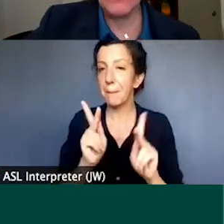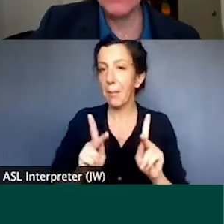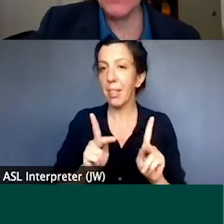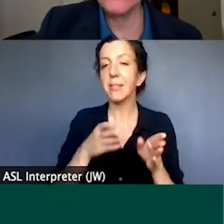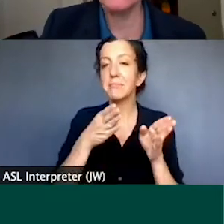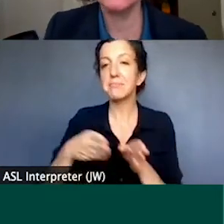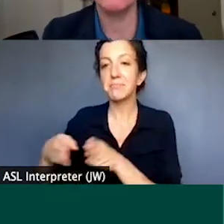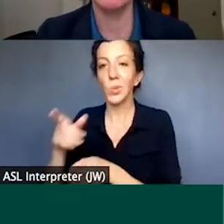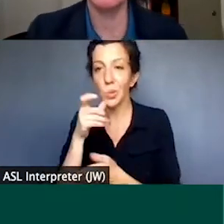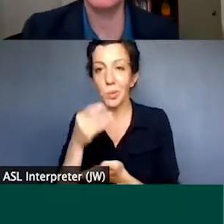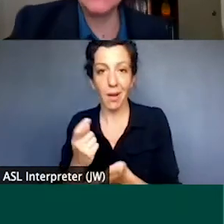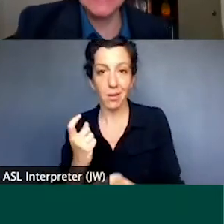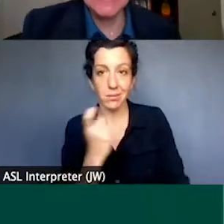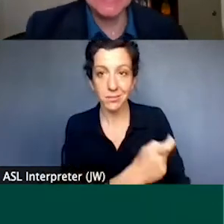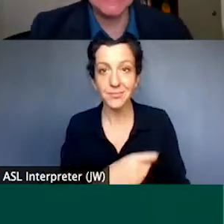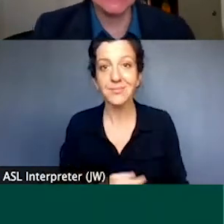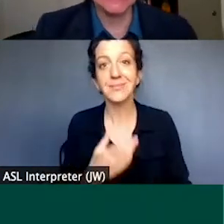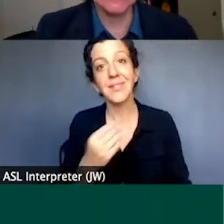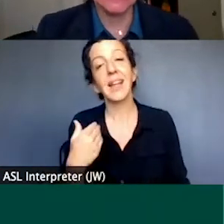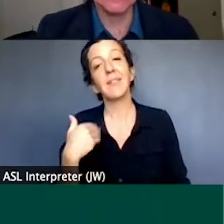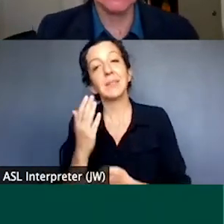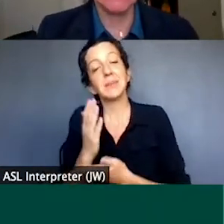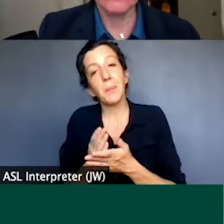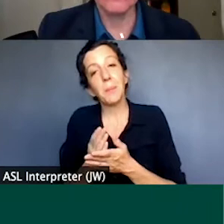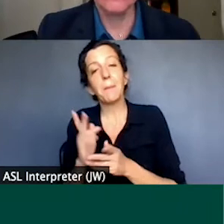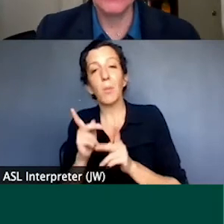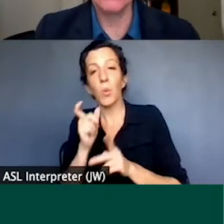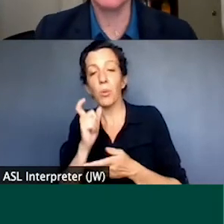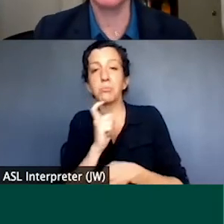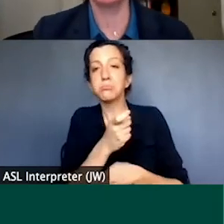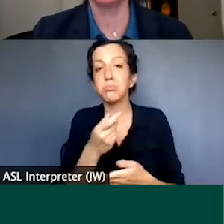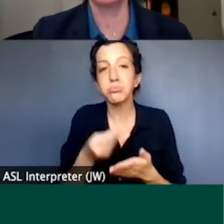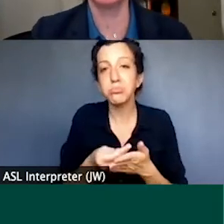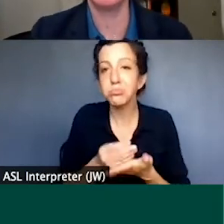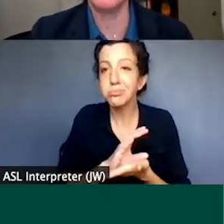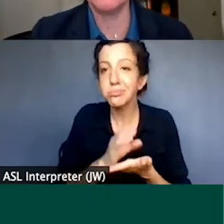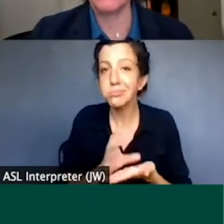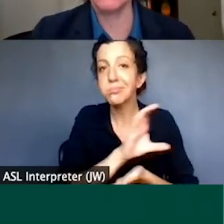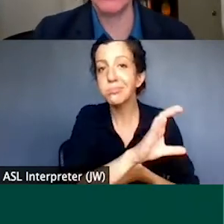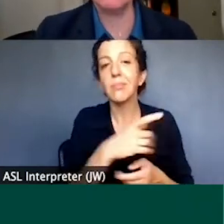All right, what questions do you have on Prop 16? Let's see. So this will renew affirmative action, right?